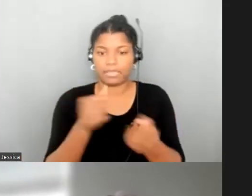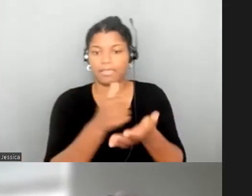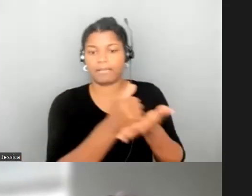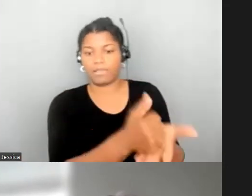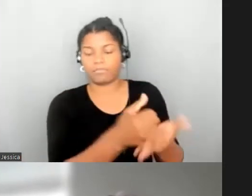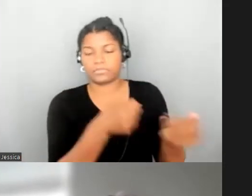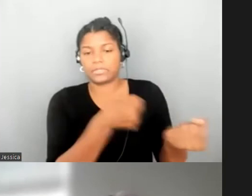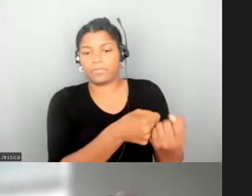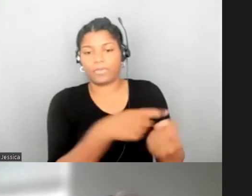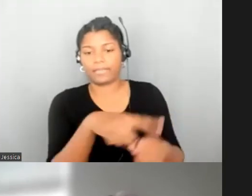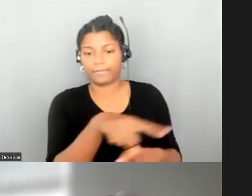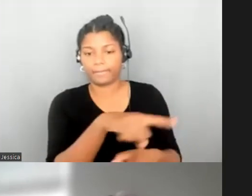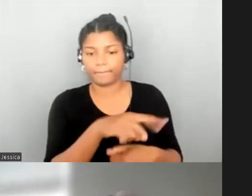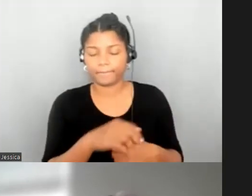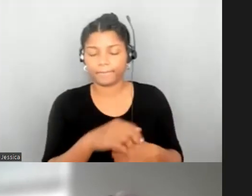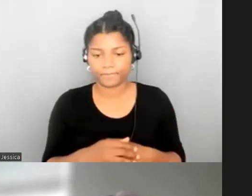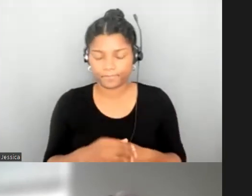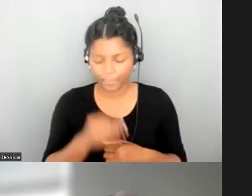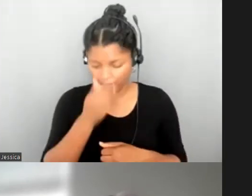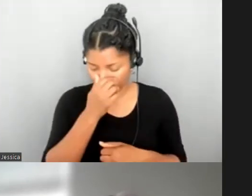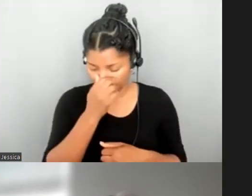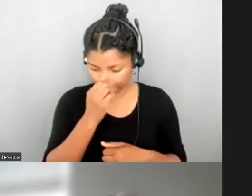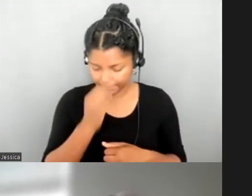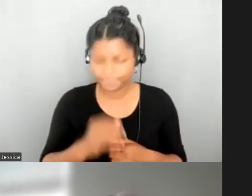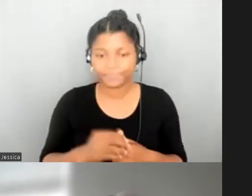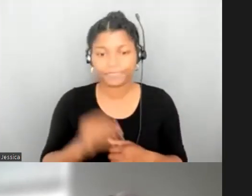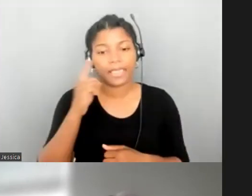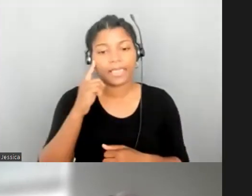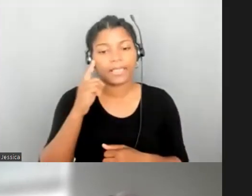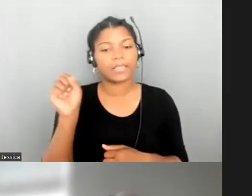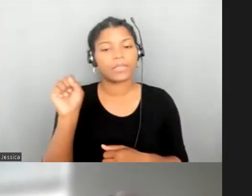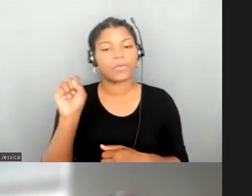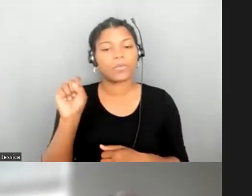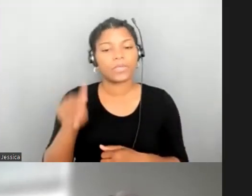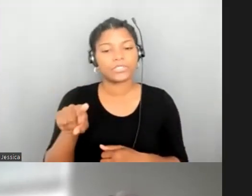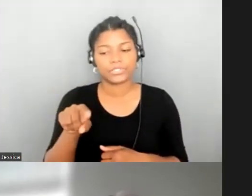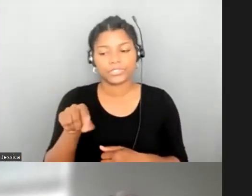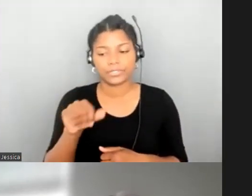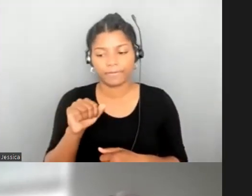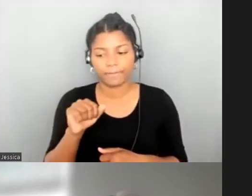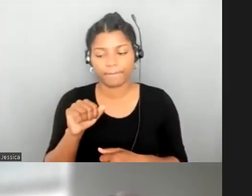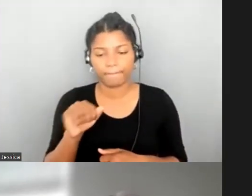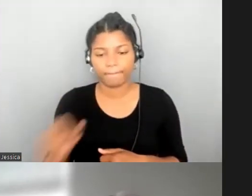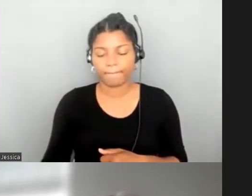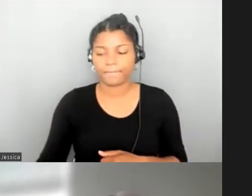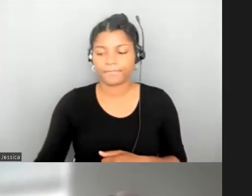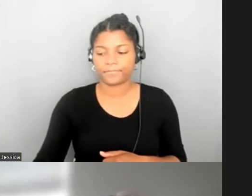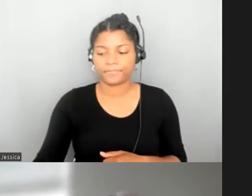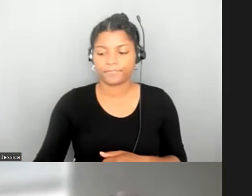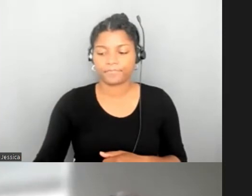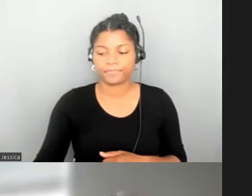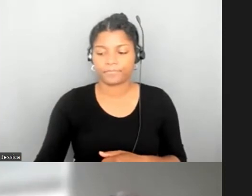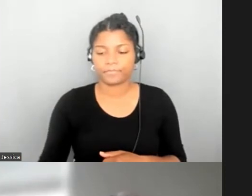Another one, I think there was a question there about how do we reach underserved populations.